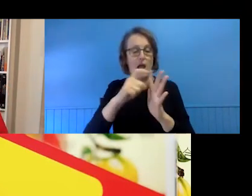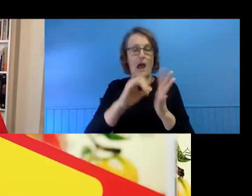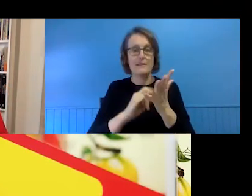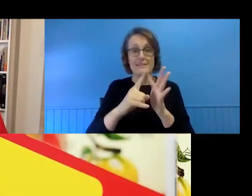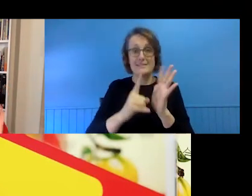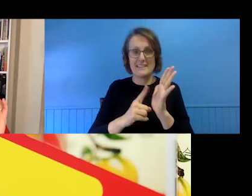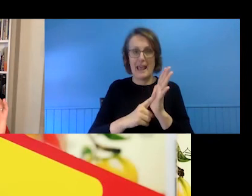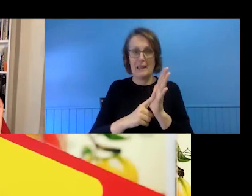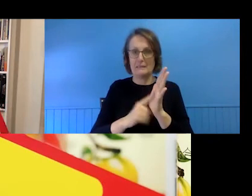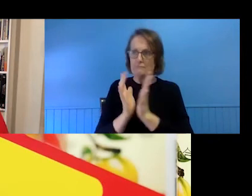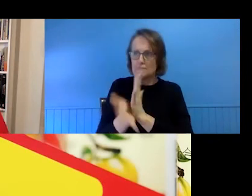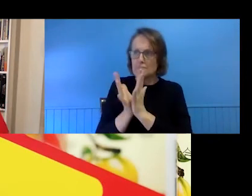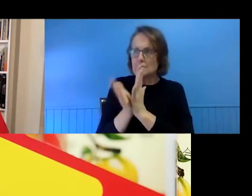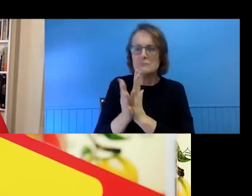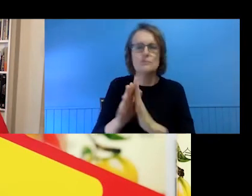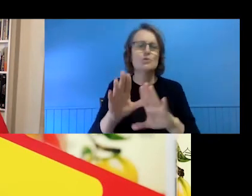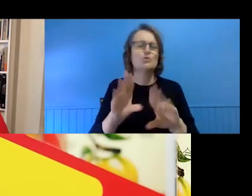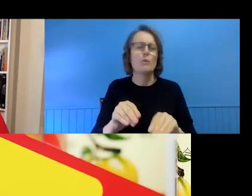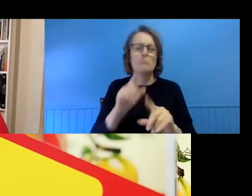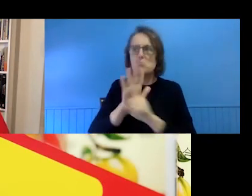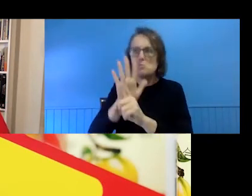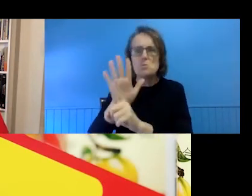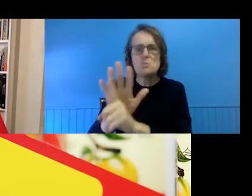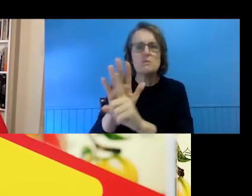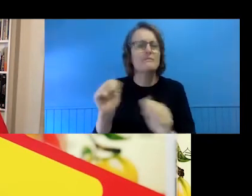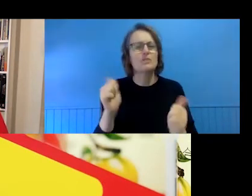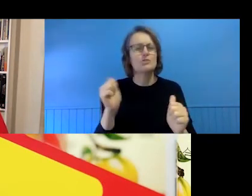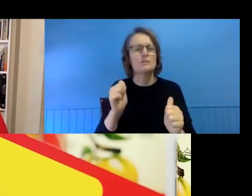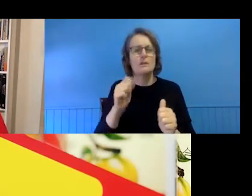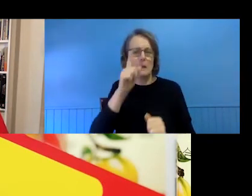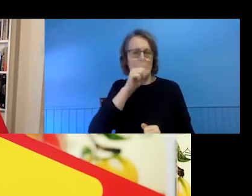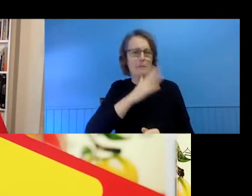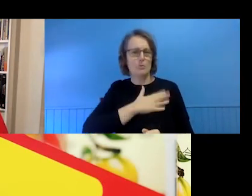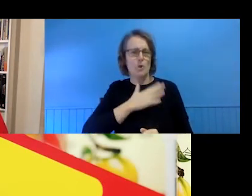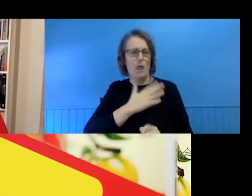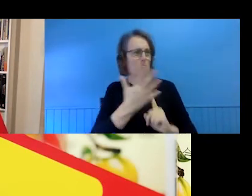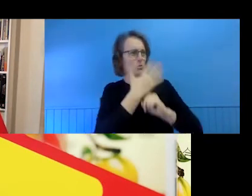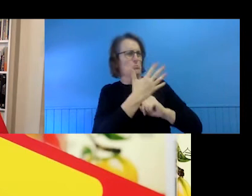stop. Don't be pushy. People don't necessarily want to buy anything at